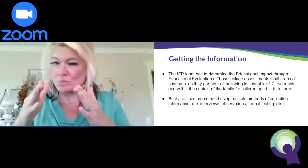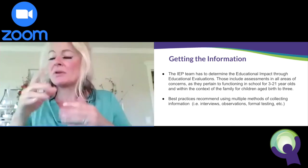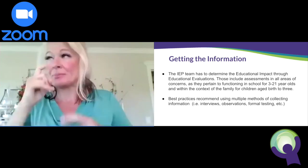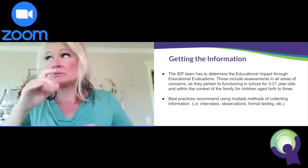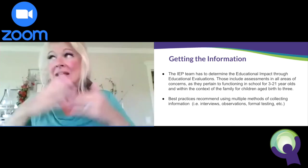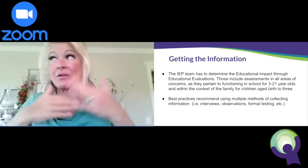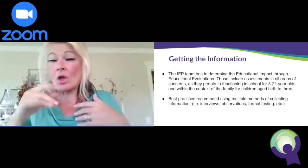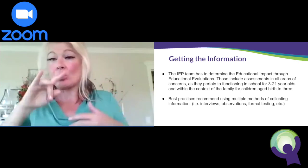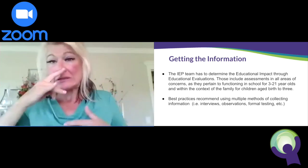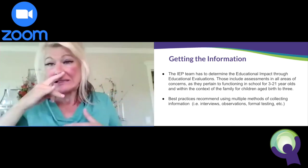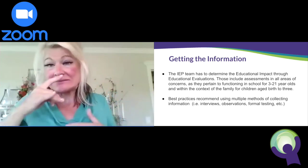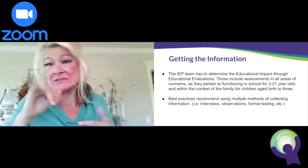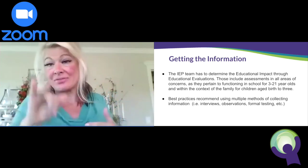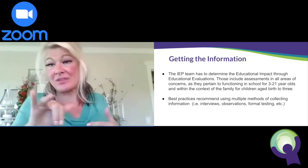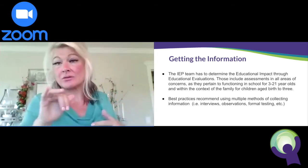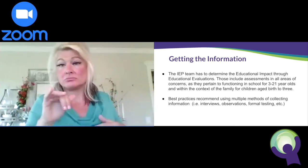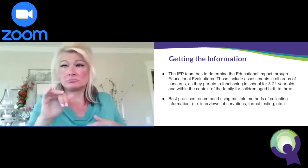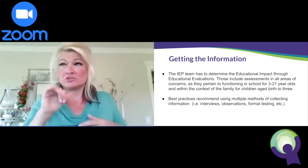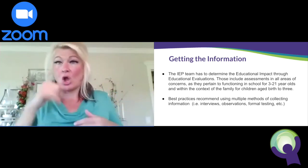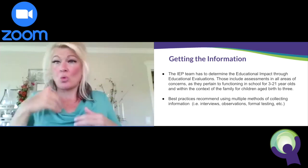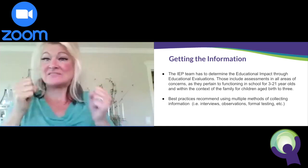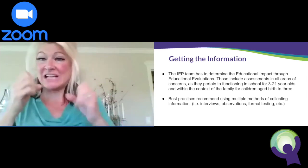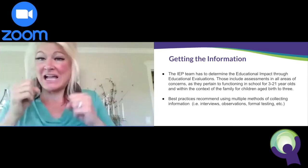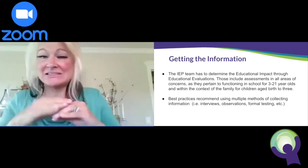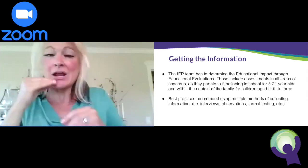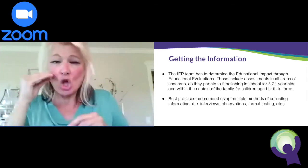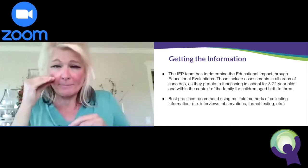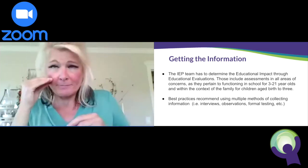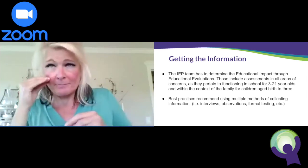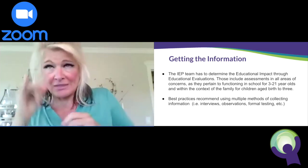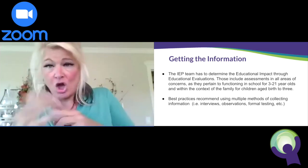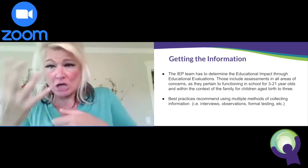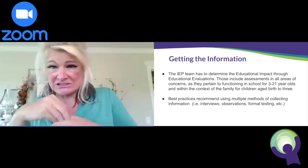focus on what's going on in the classroom as educators. With children who don't have signing